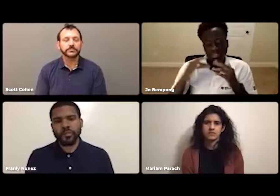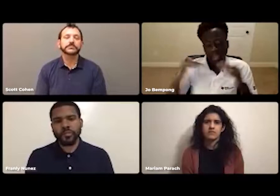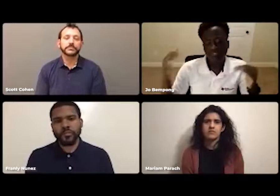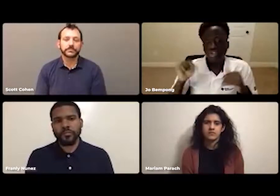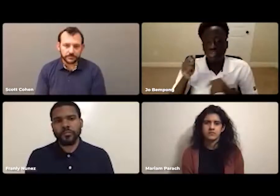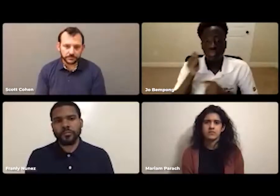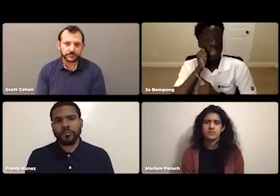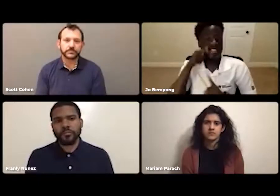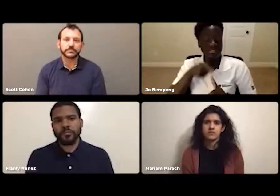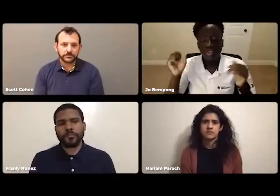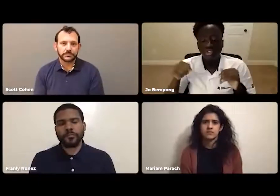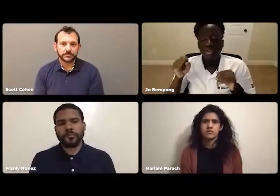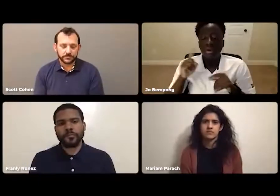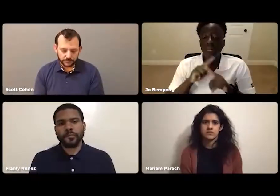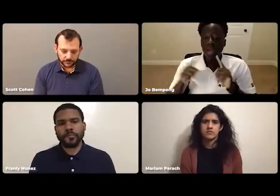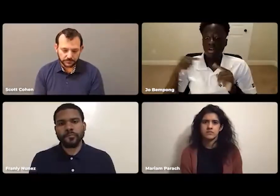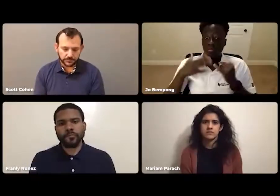They bring students from the whole world.